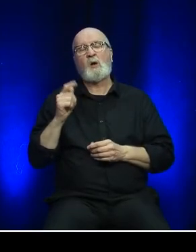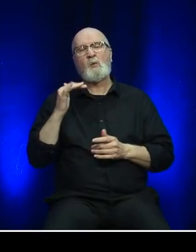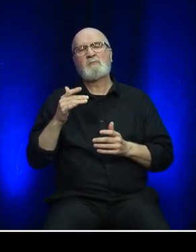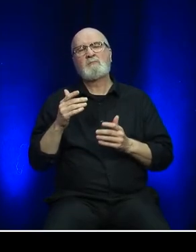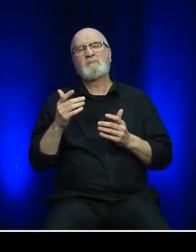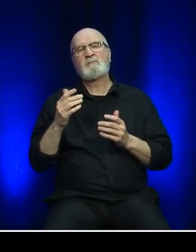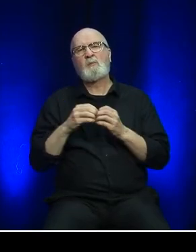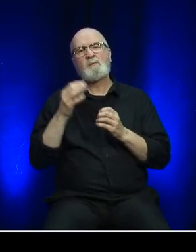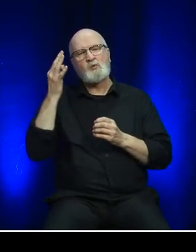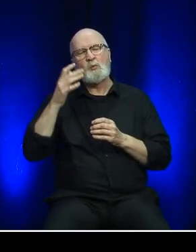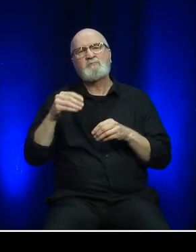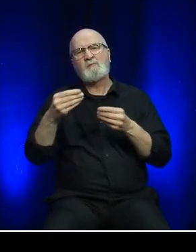Thank you.